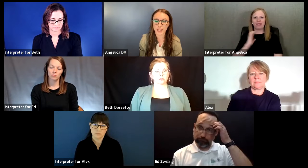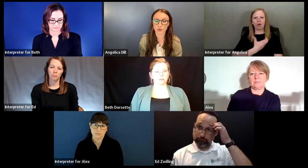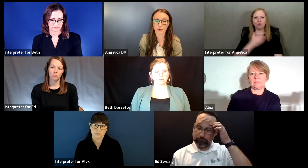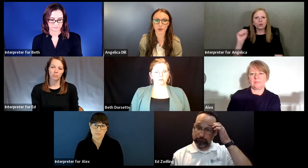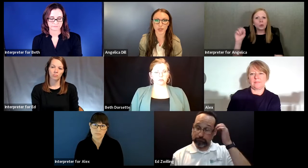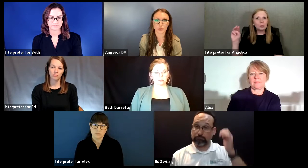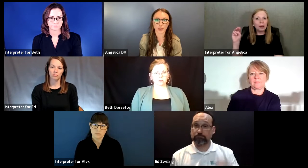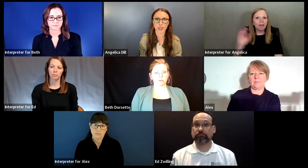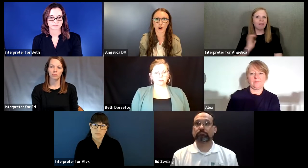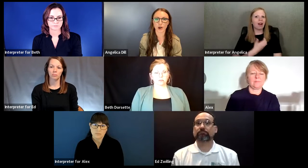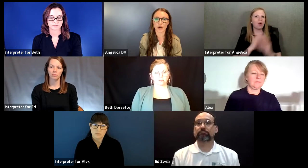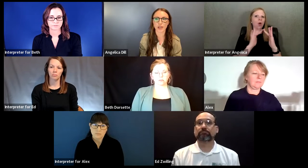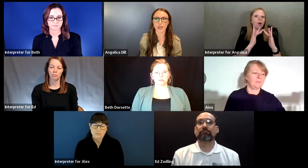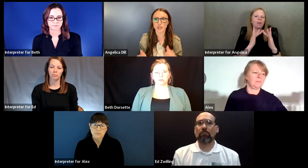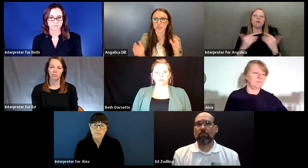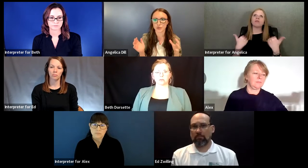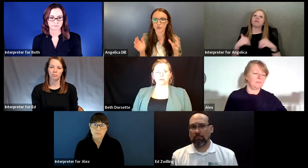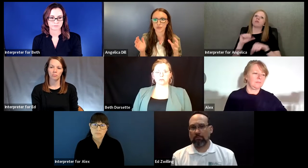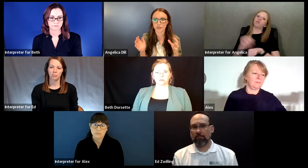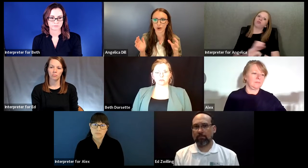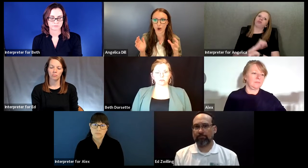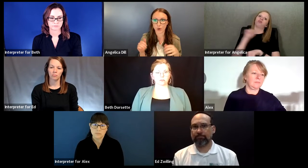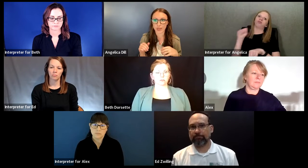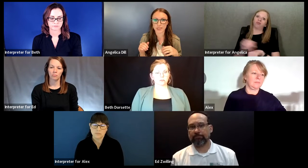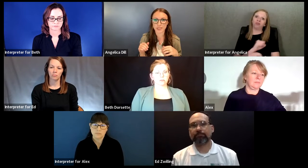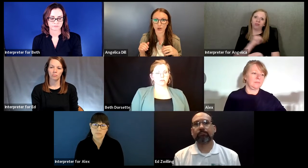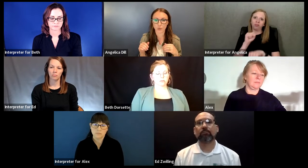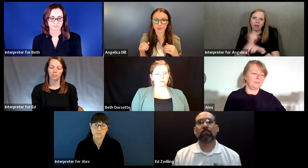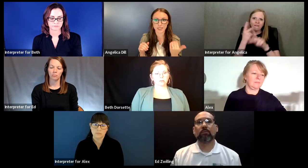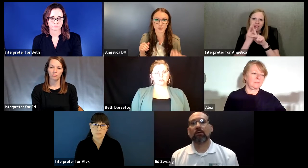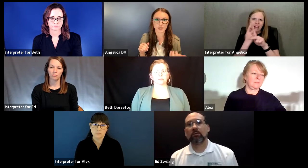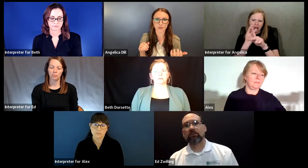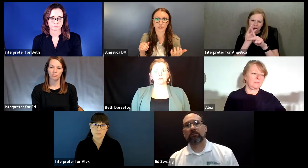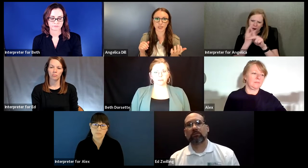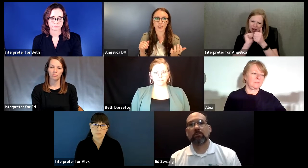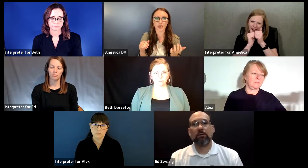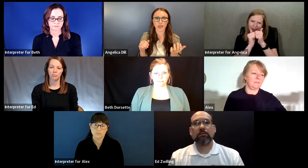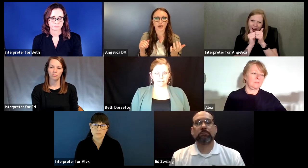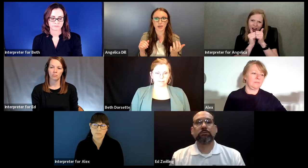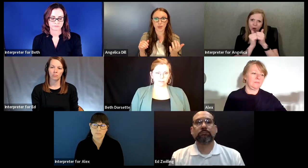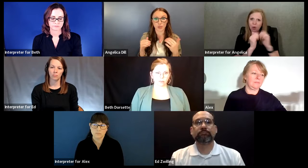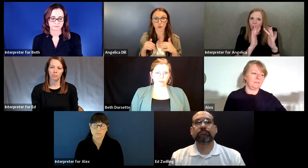We've been working really hard to figure out ways on our website specifically that when